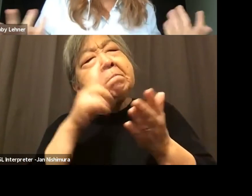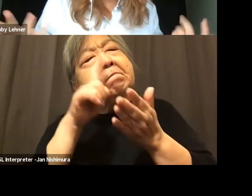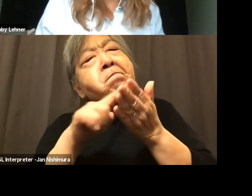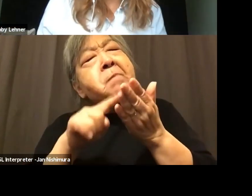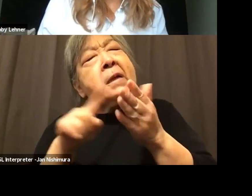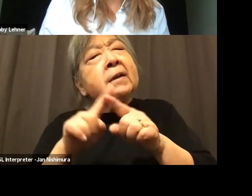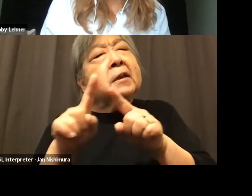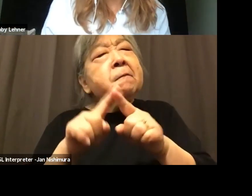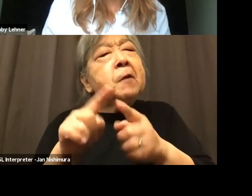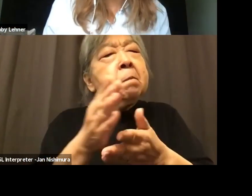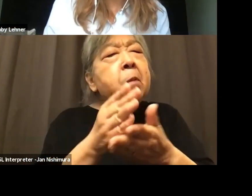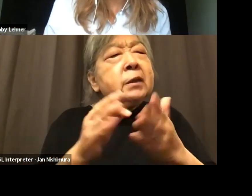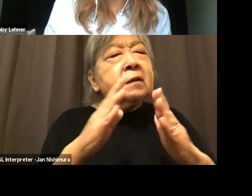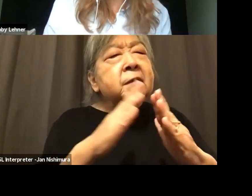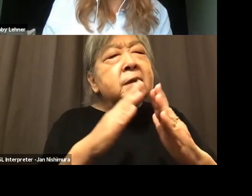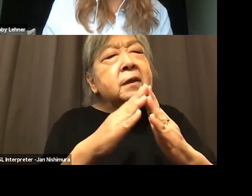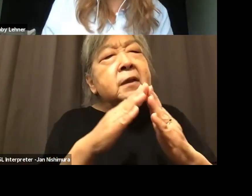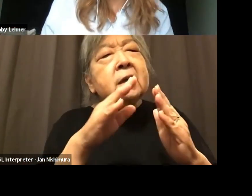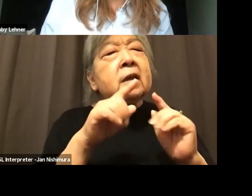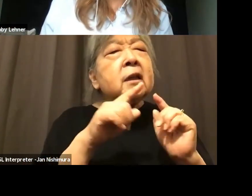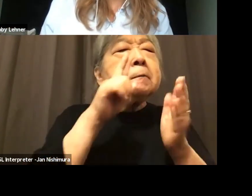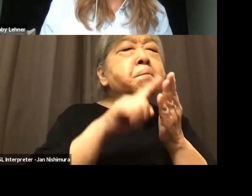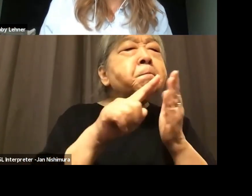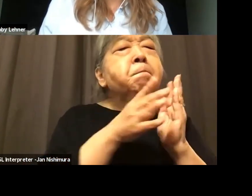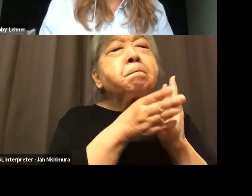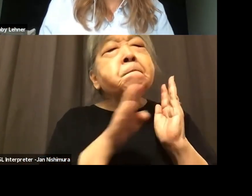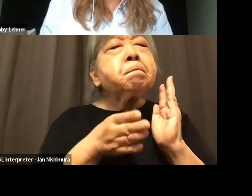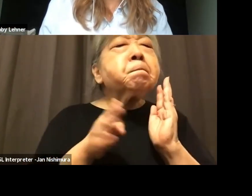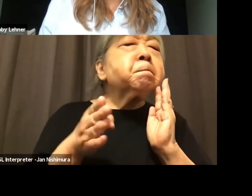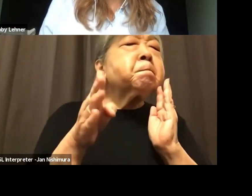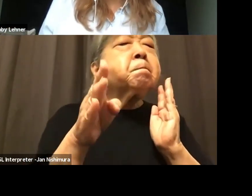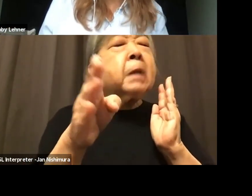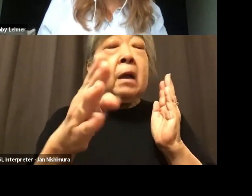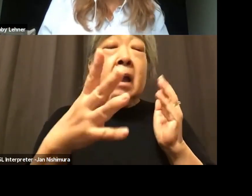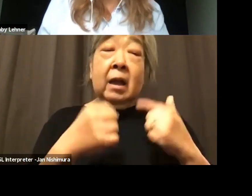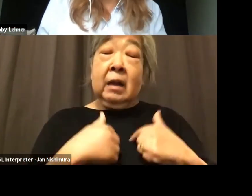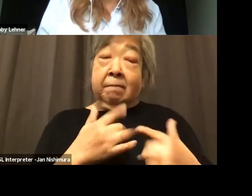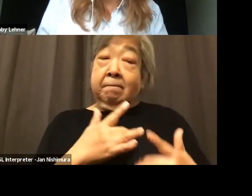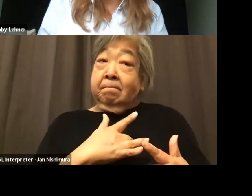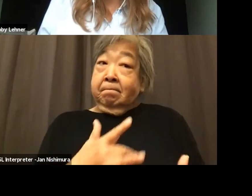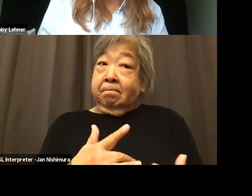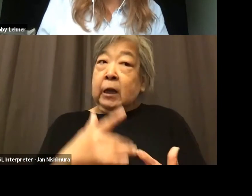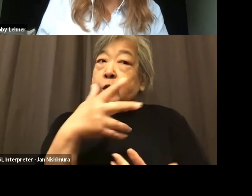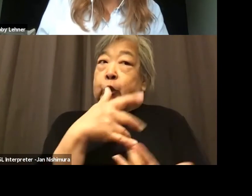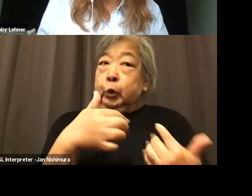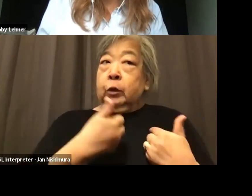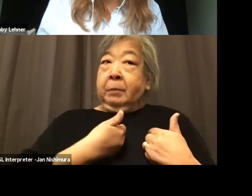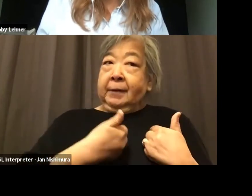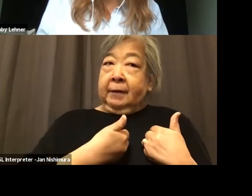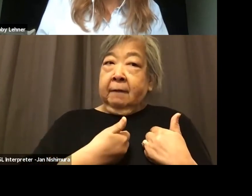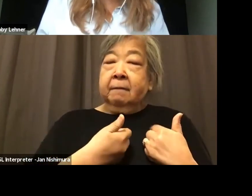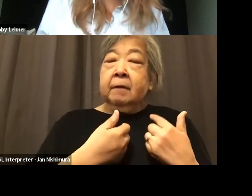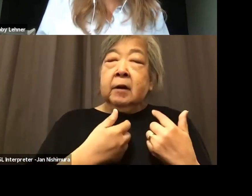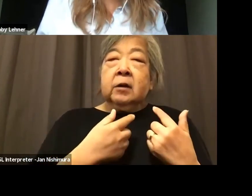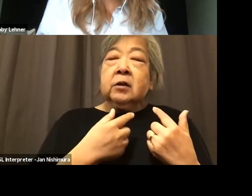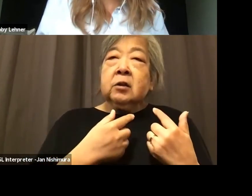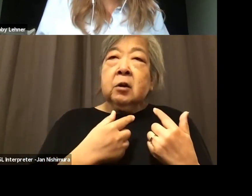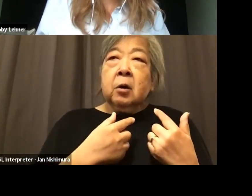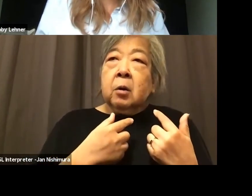am a social person, so just being able to interact with people was such a cultural experience